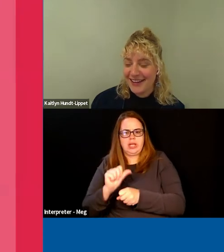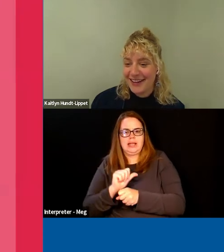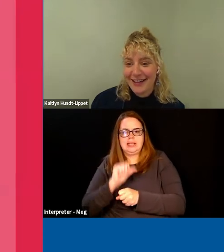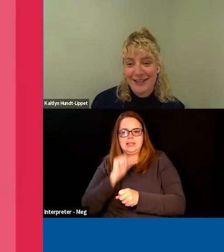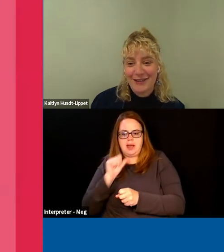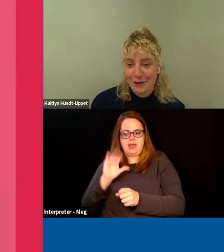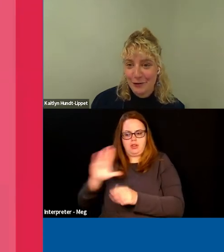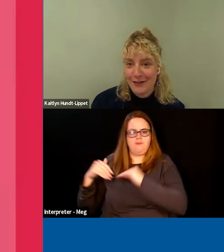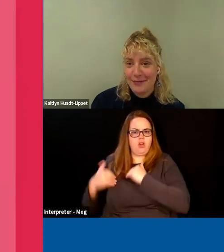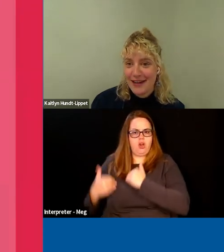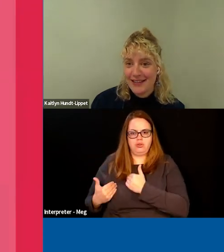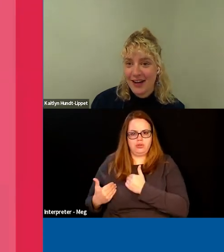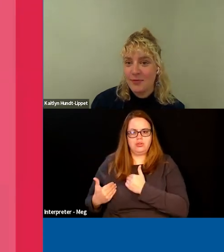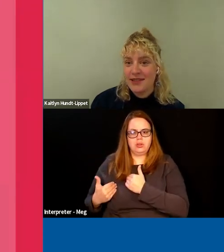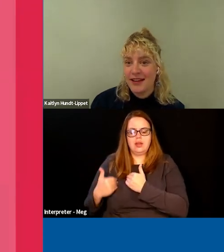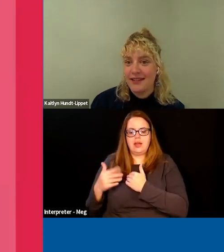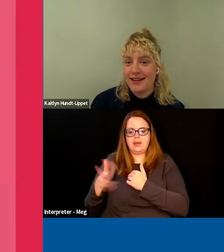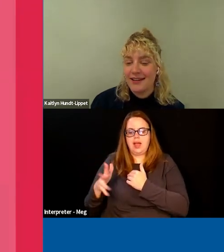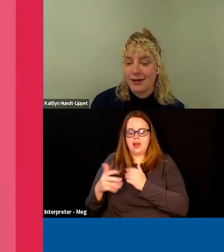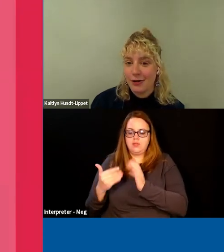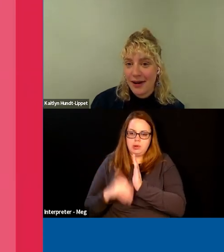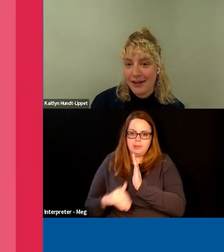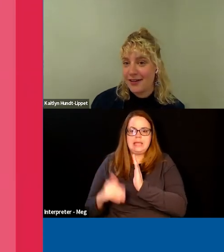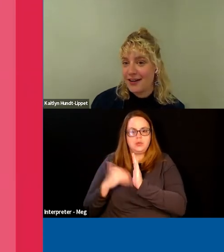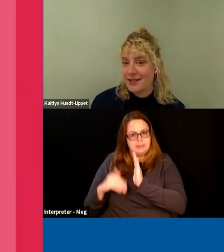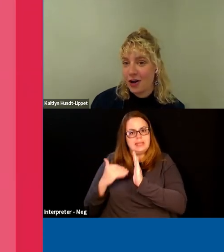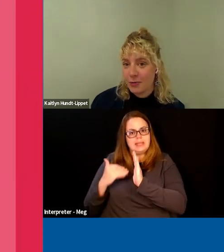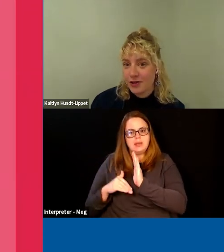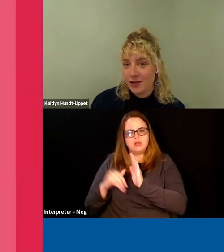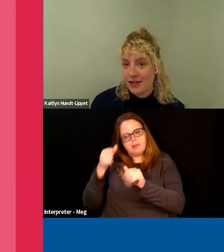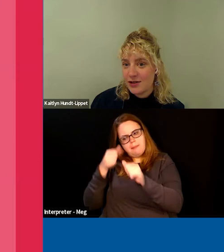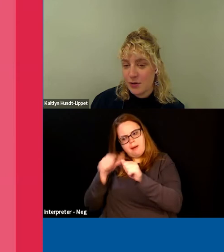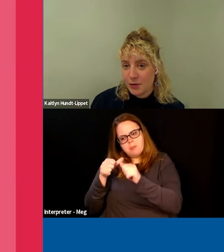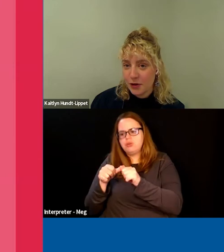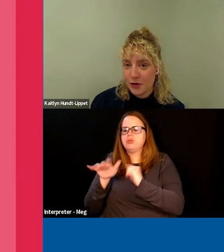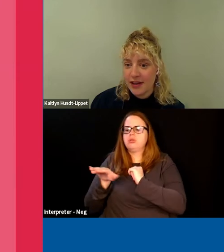and kind of just go over that many times and that, a reminder that it's an opportunity to improve